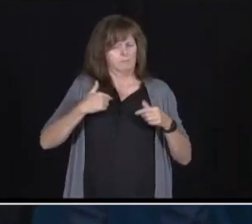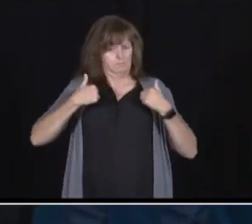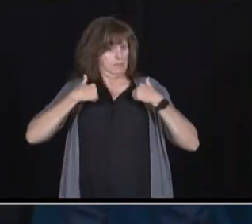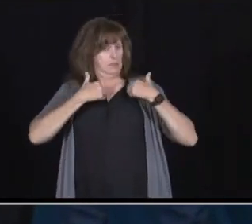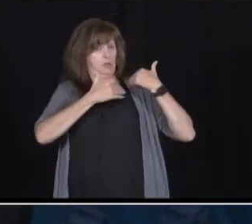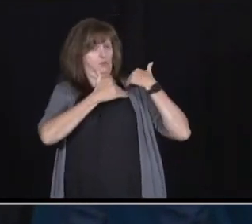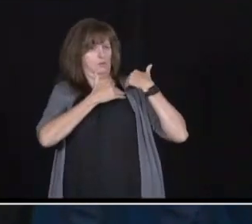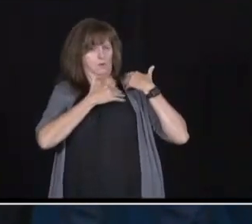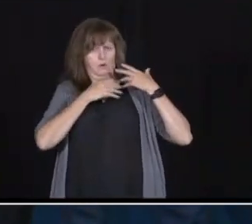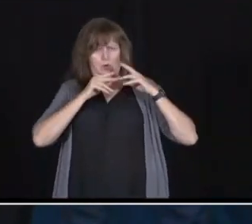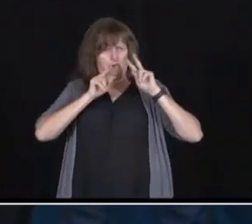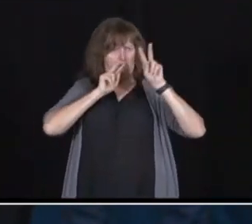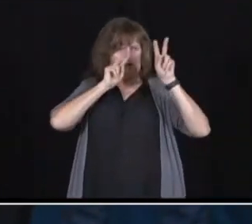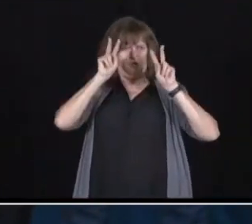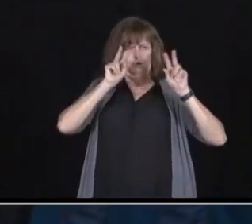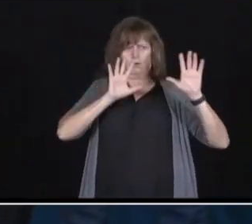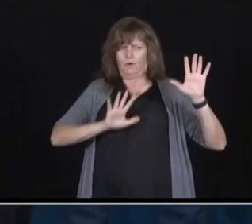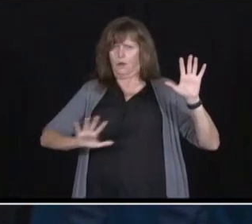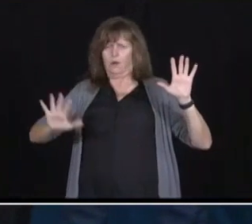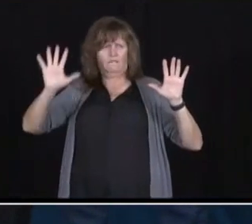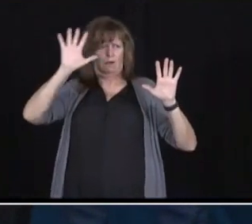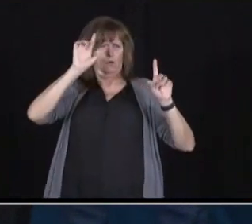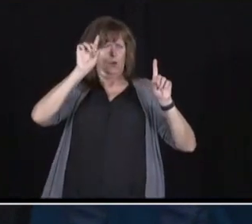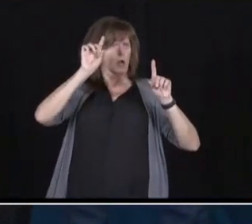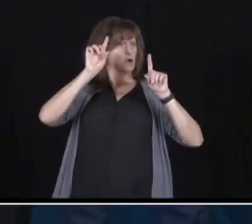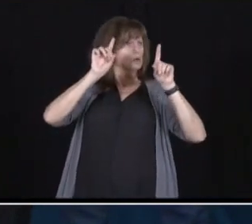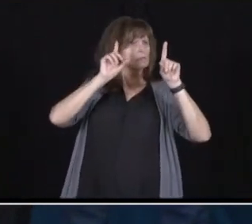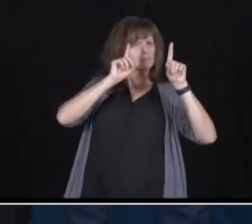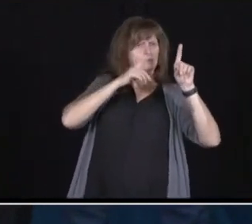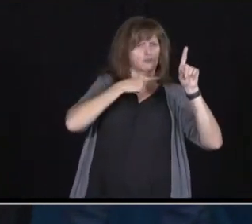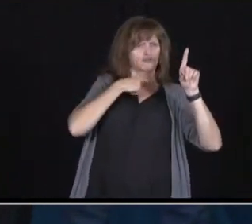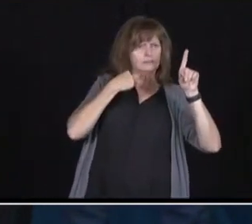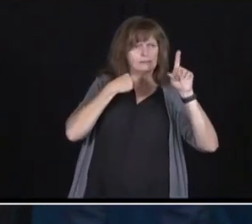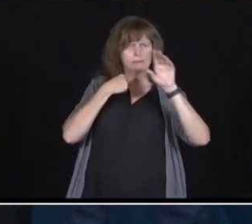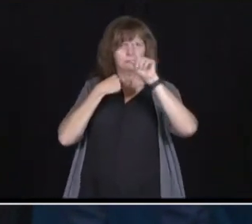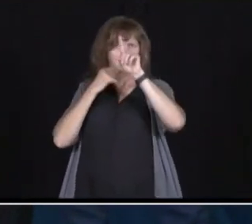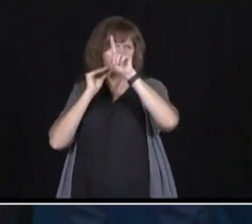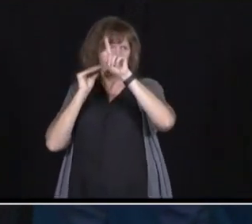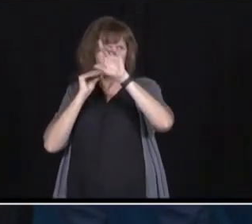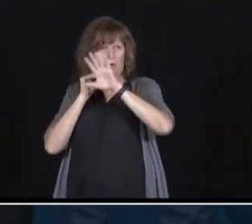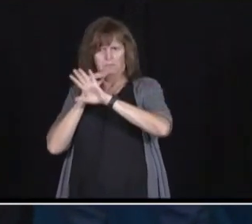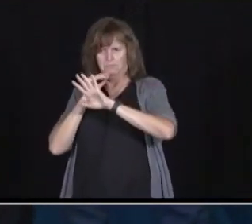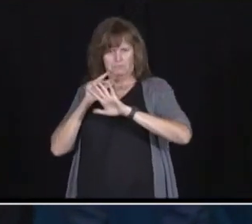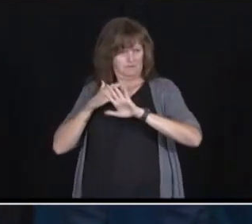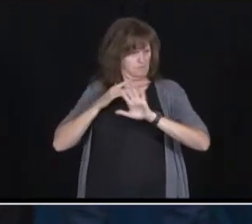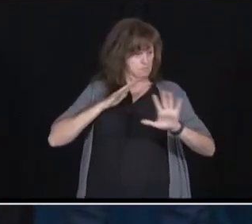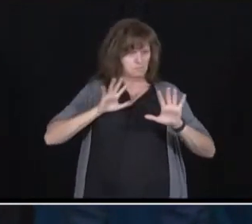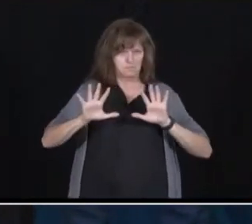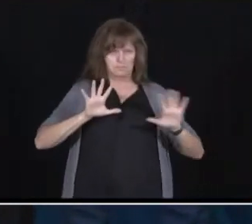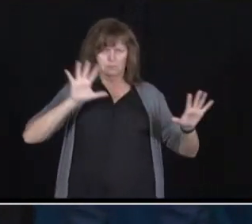So it is really having that broader view across the province as to where there may be increased risk and increase concern and adding additional